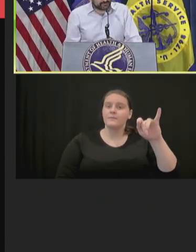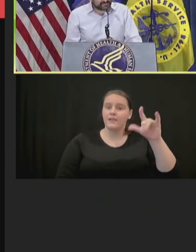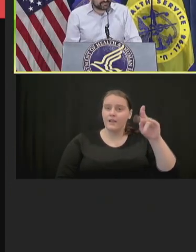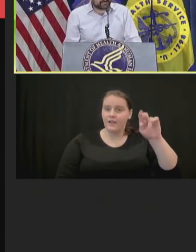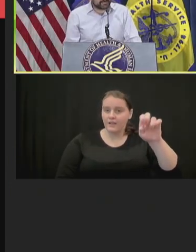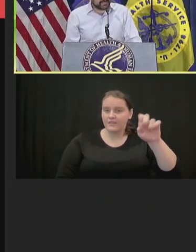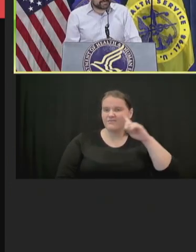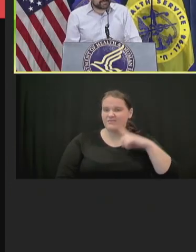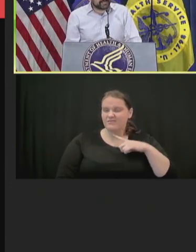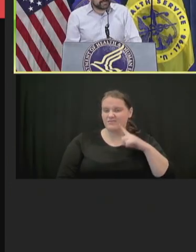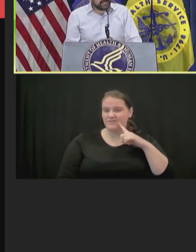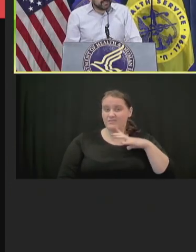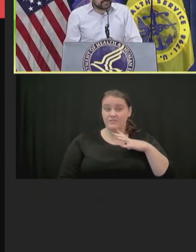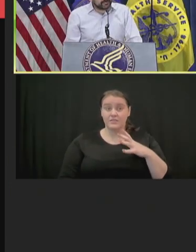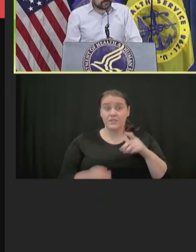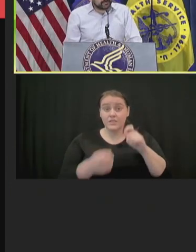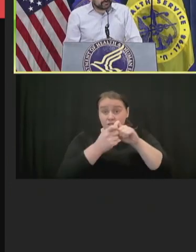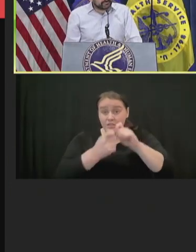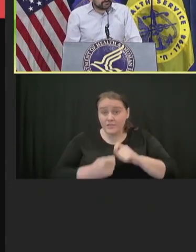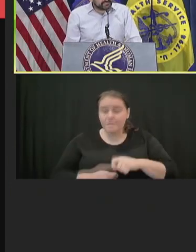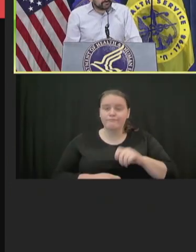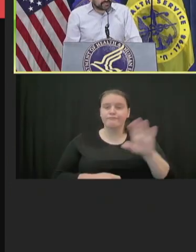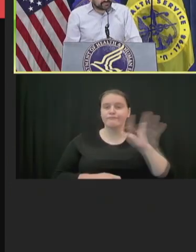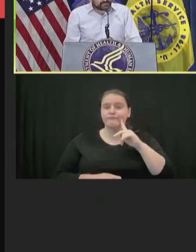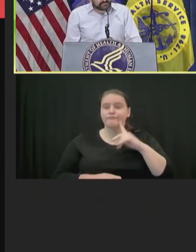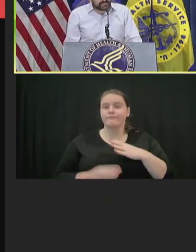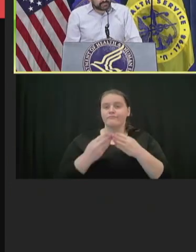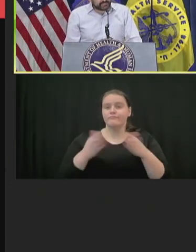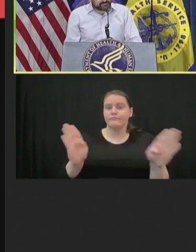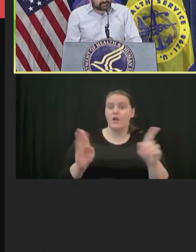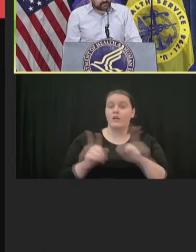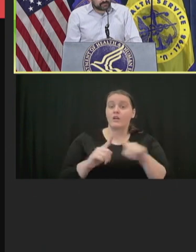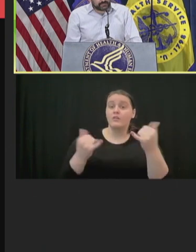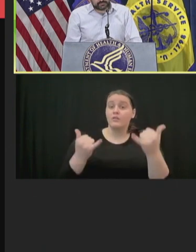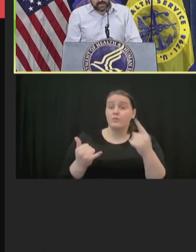like on the next slide. There are currently 15 vaccine candidates that are under active